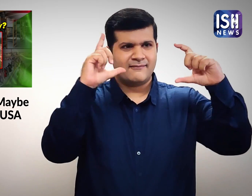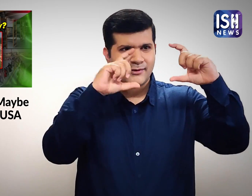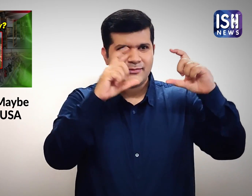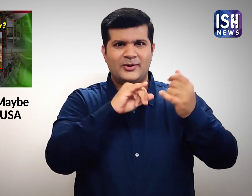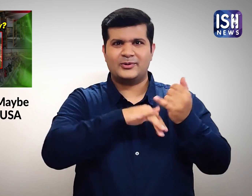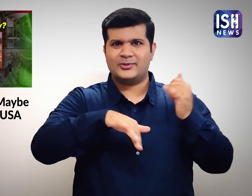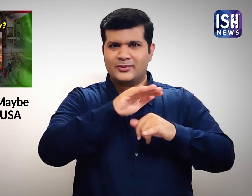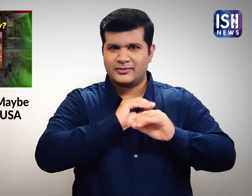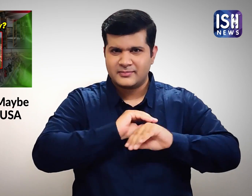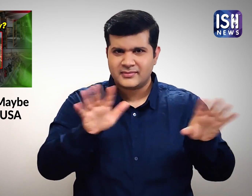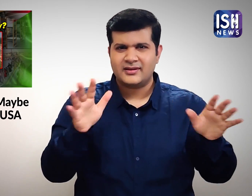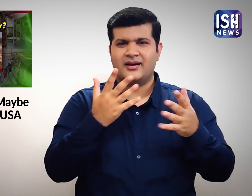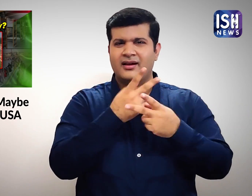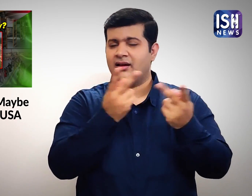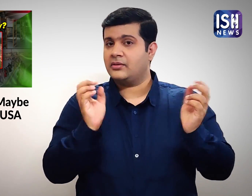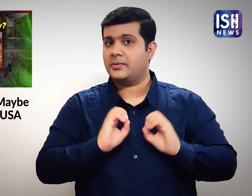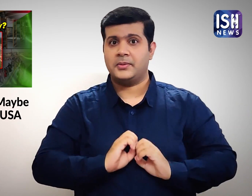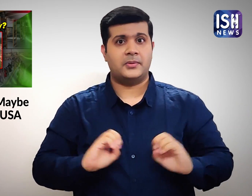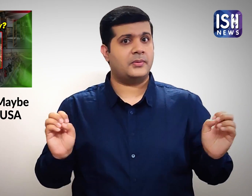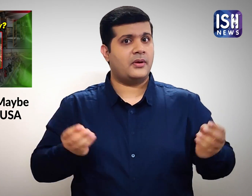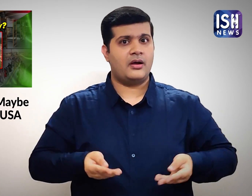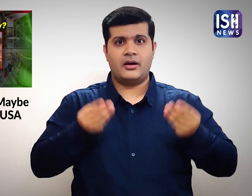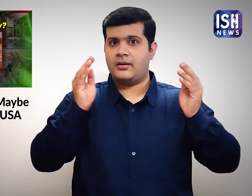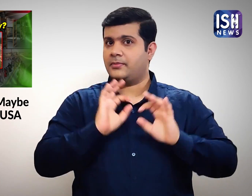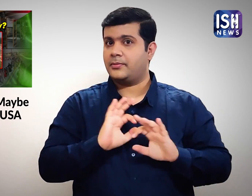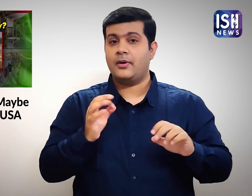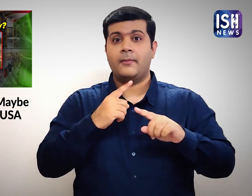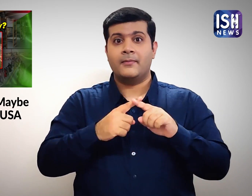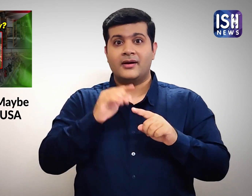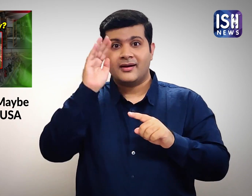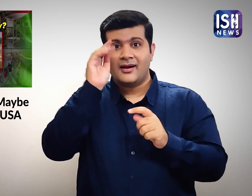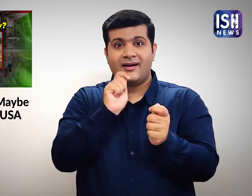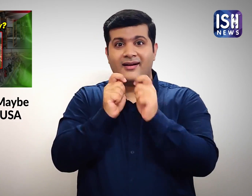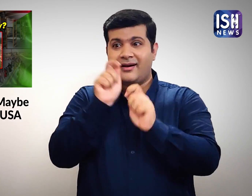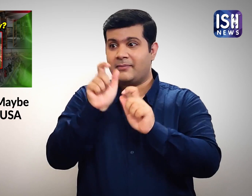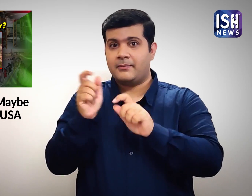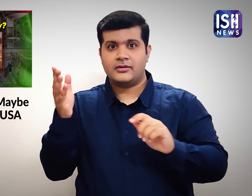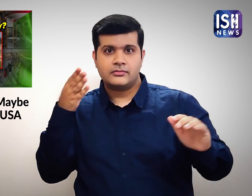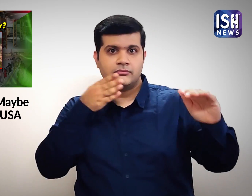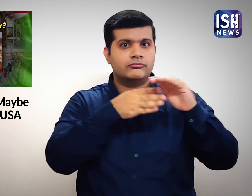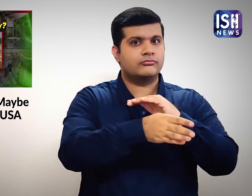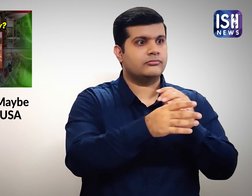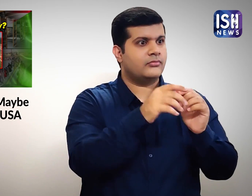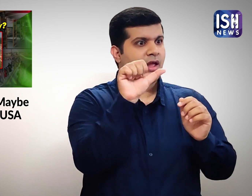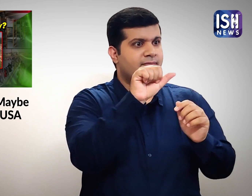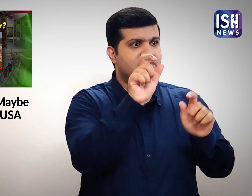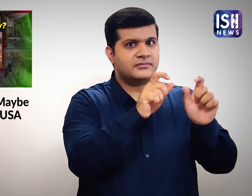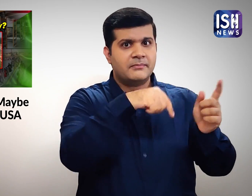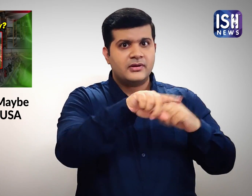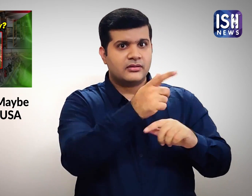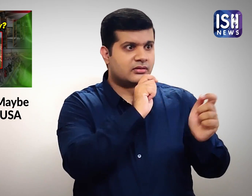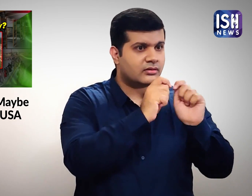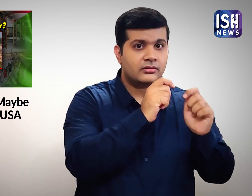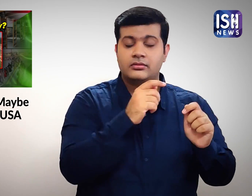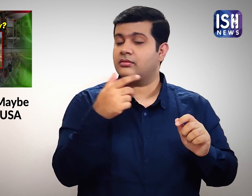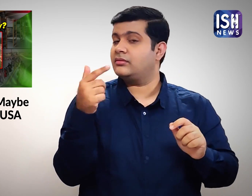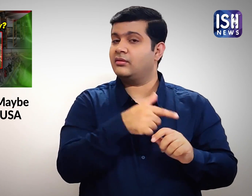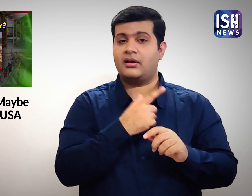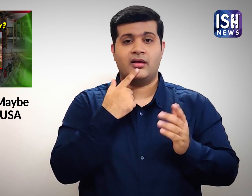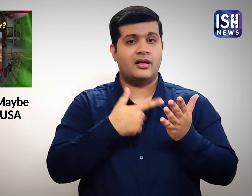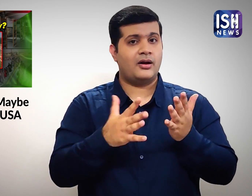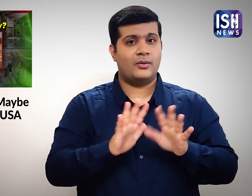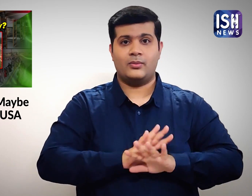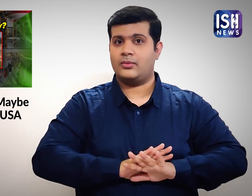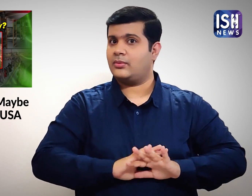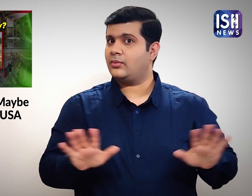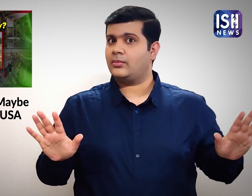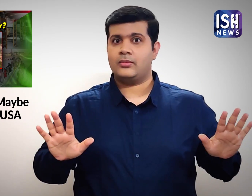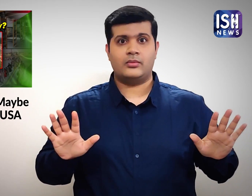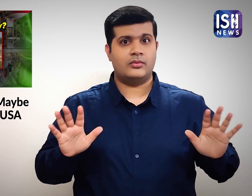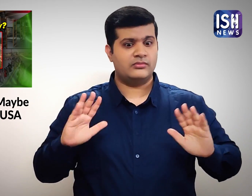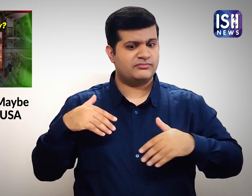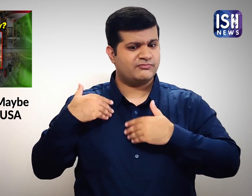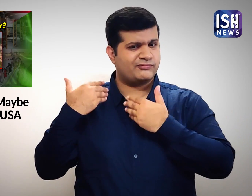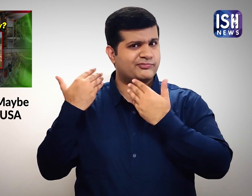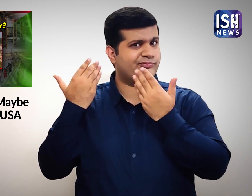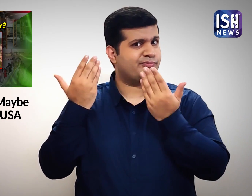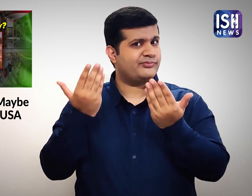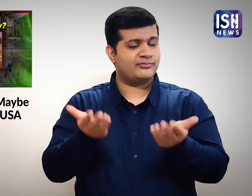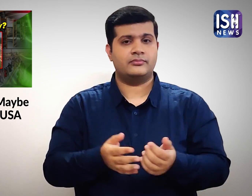There were no images on social media and the media were not allowed inside the military base.